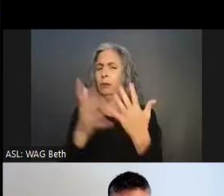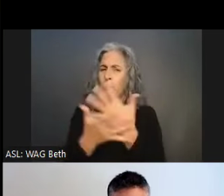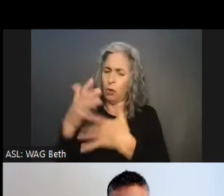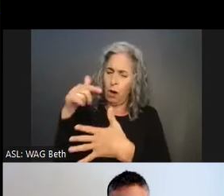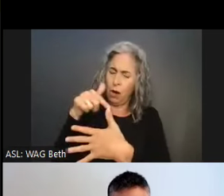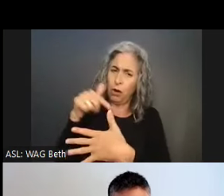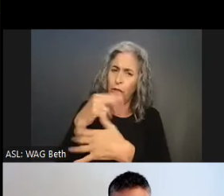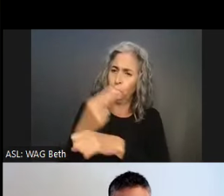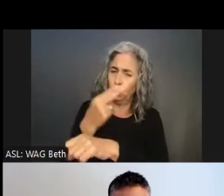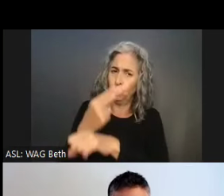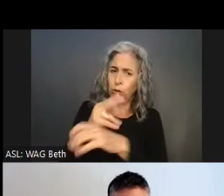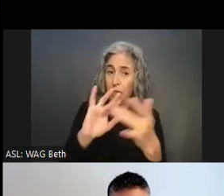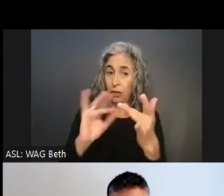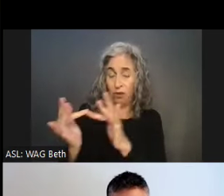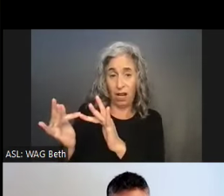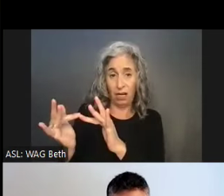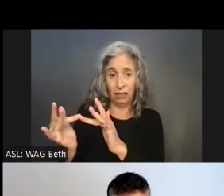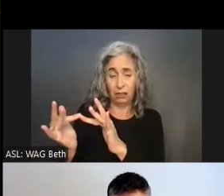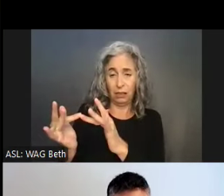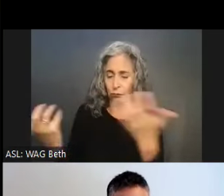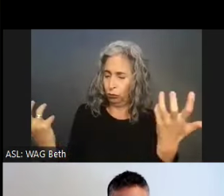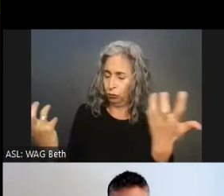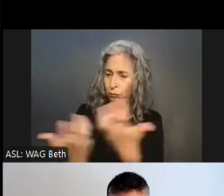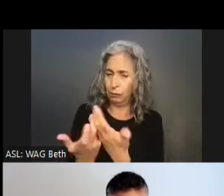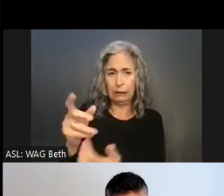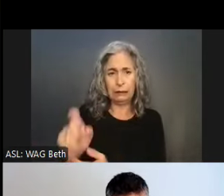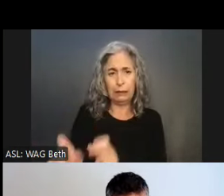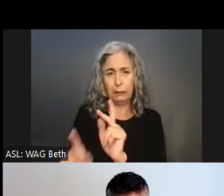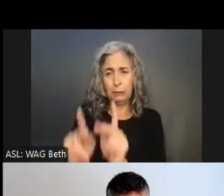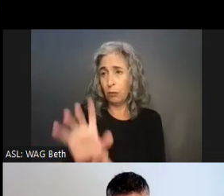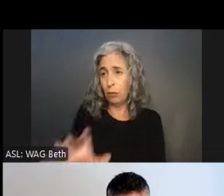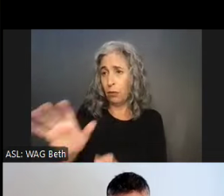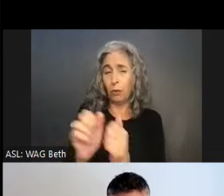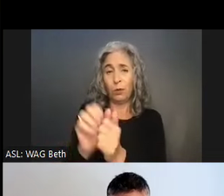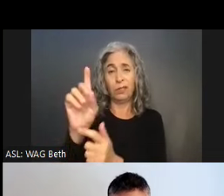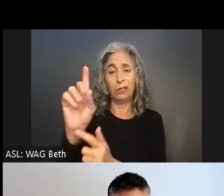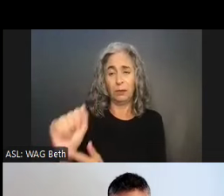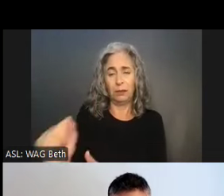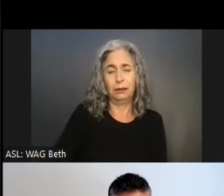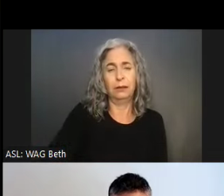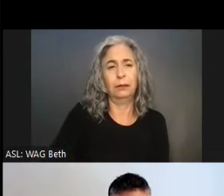of the internet in order to meet the needs of people with disabilities. And that we